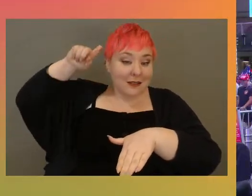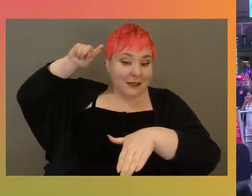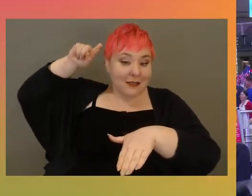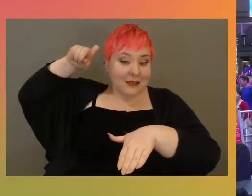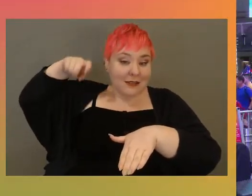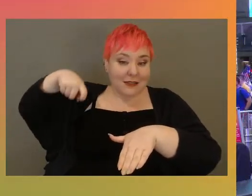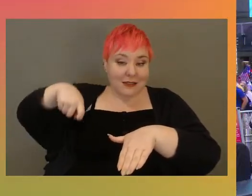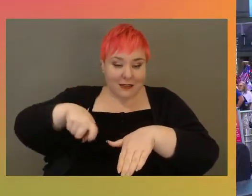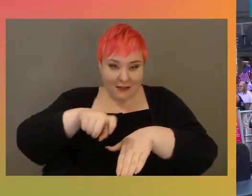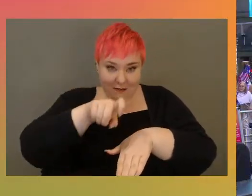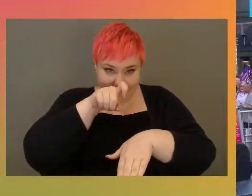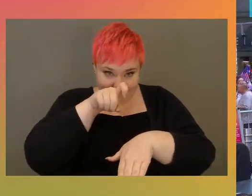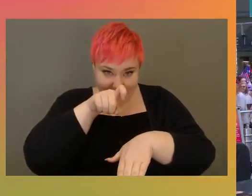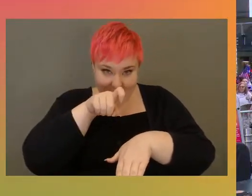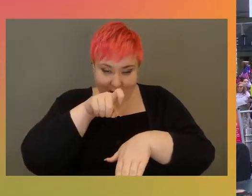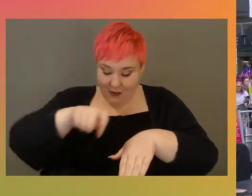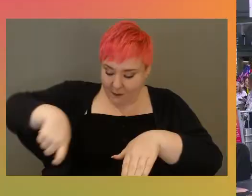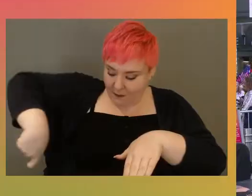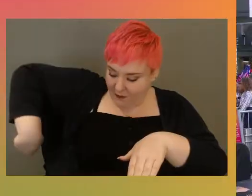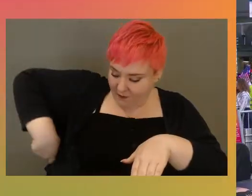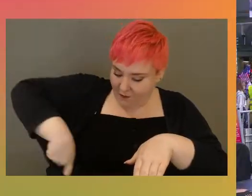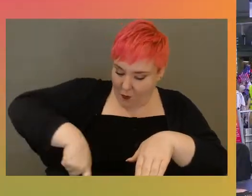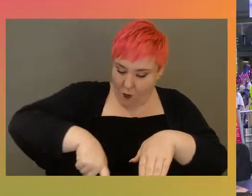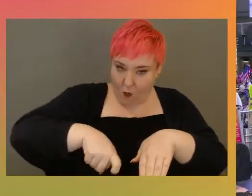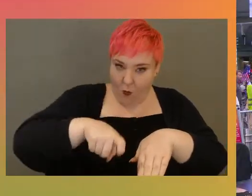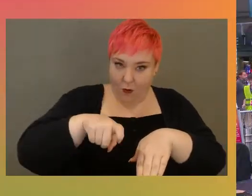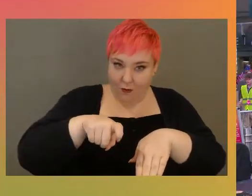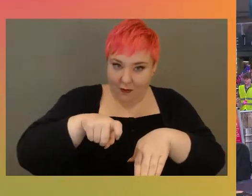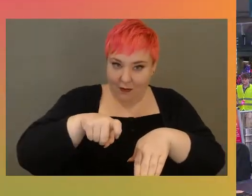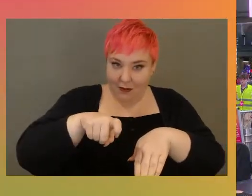SQUARE OFF THE HIPS,, HIGH ONTO YOUR LEFT TO BE TOES.